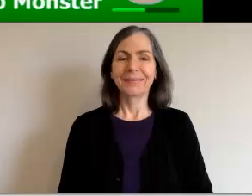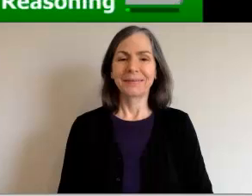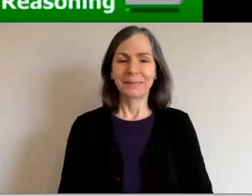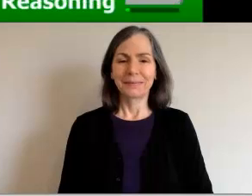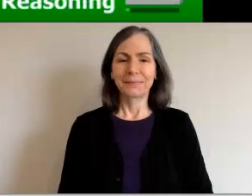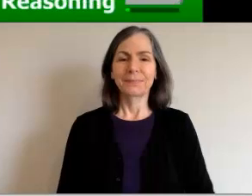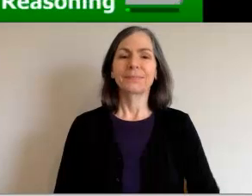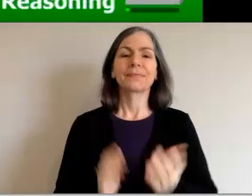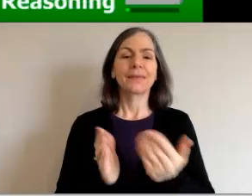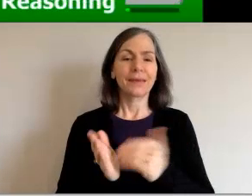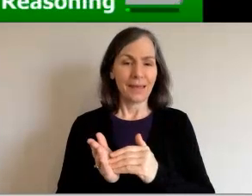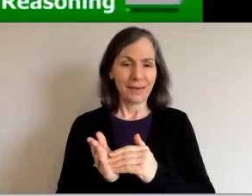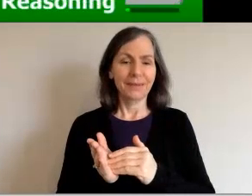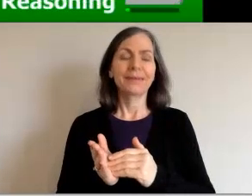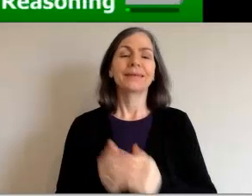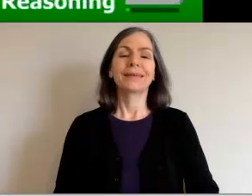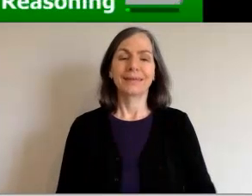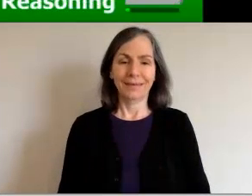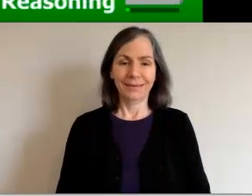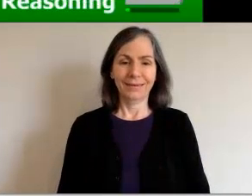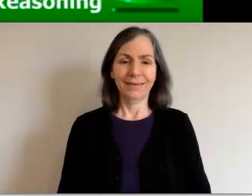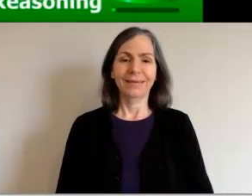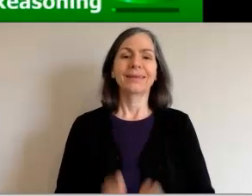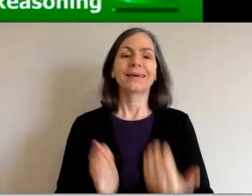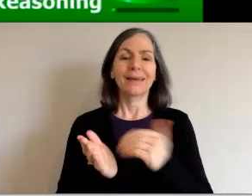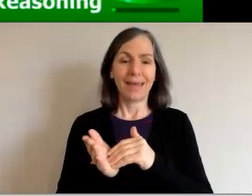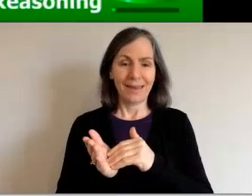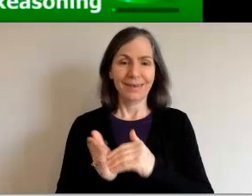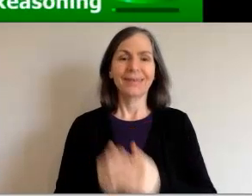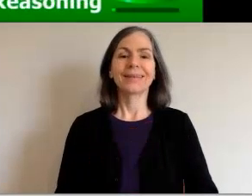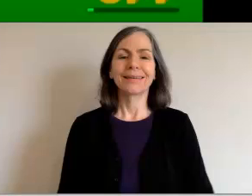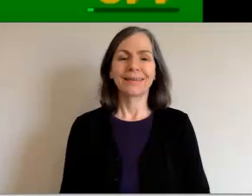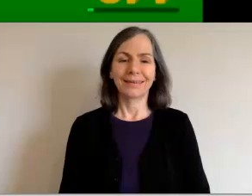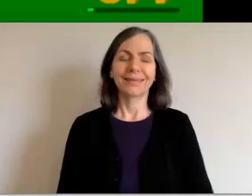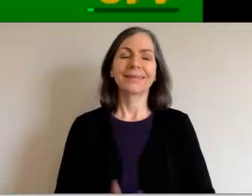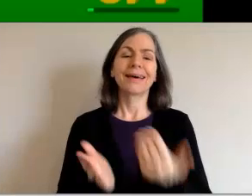And then again. And again And again.